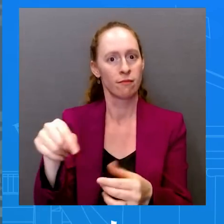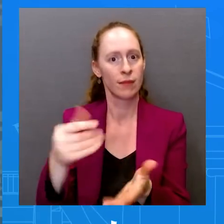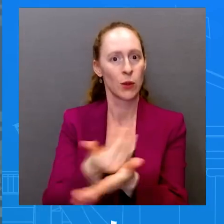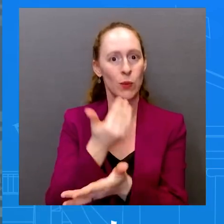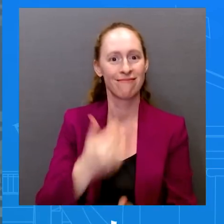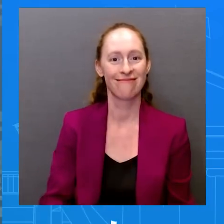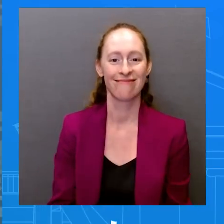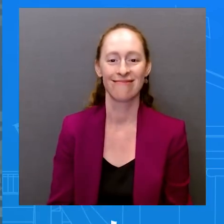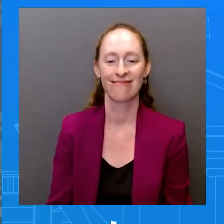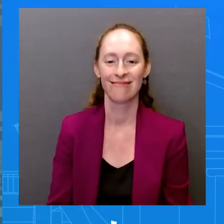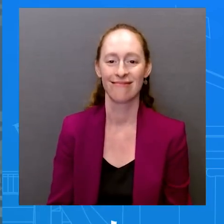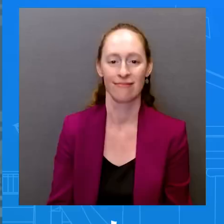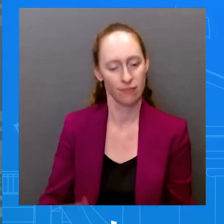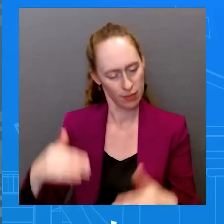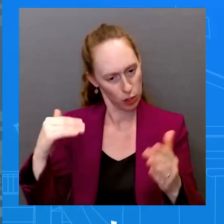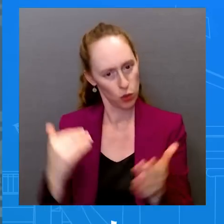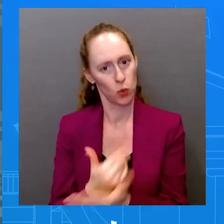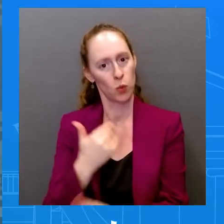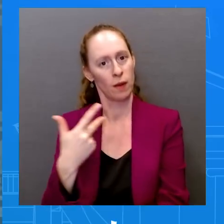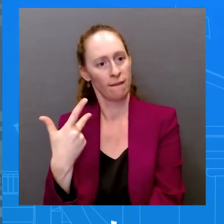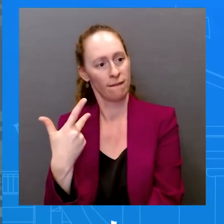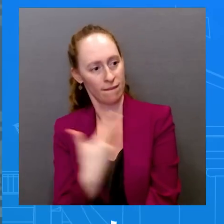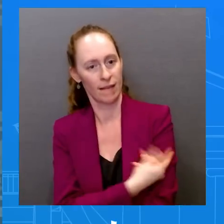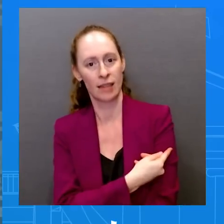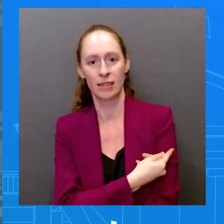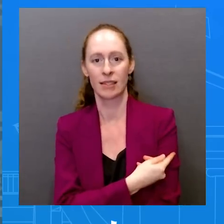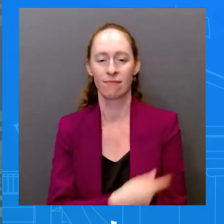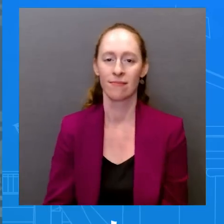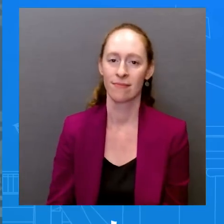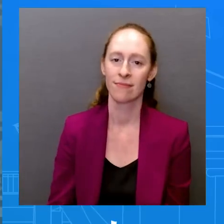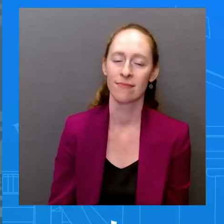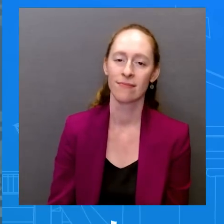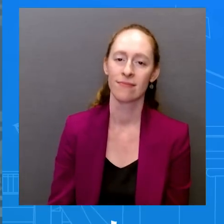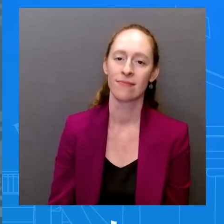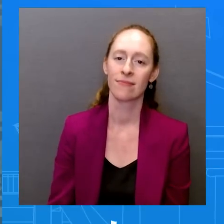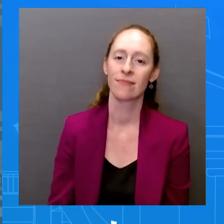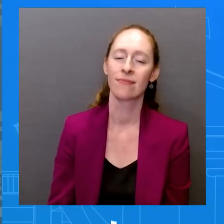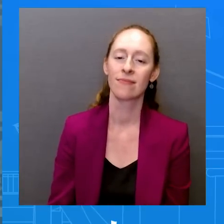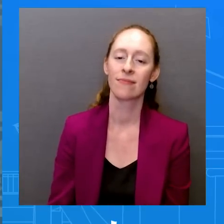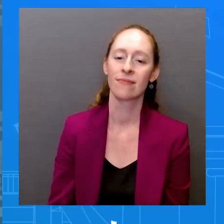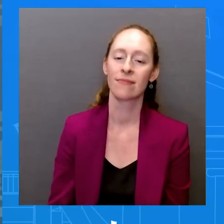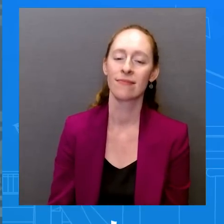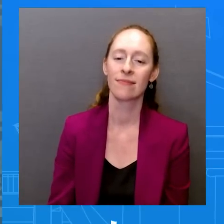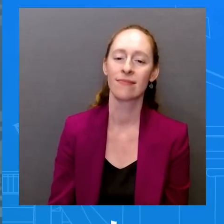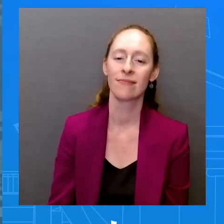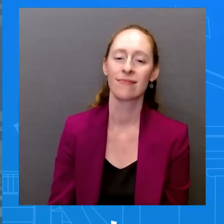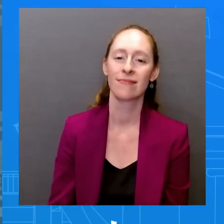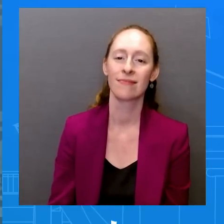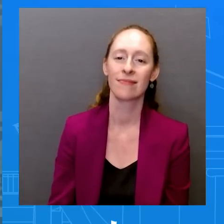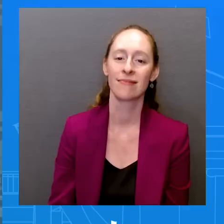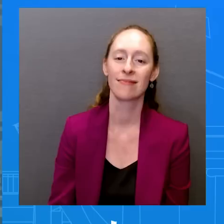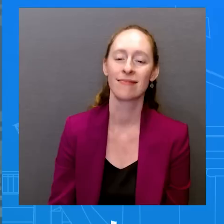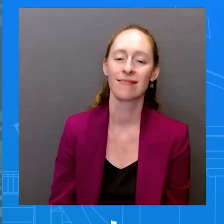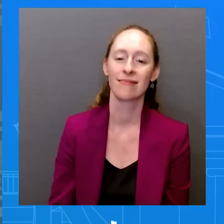What this vaccine does -- it targets the Omicron variant, which is the dominant variant not just here, but globally.